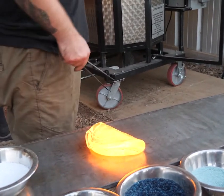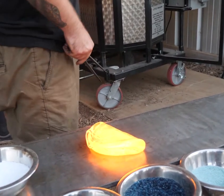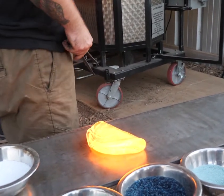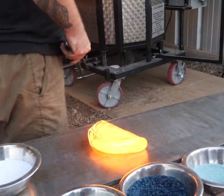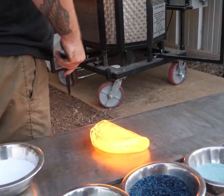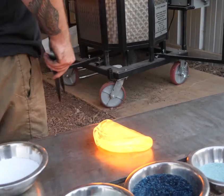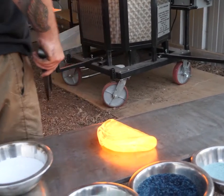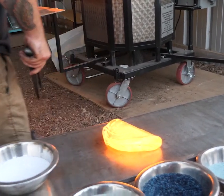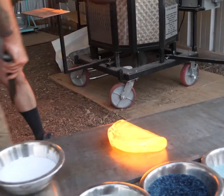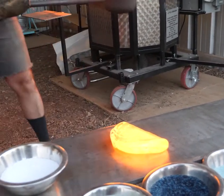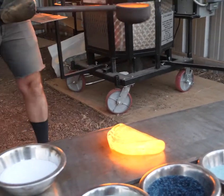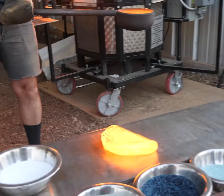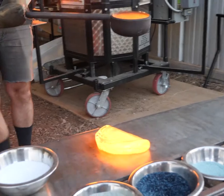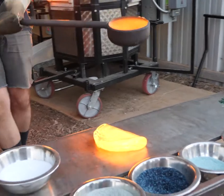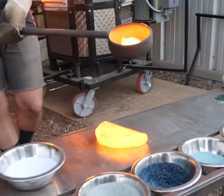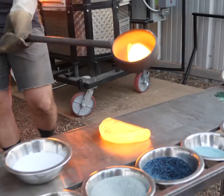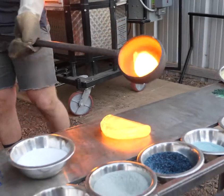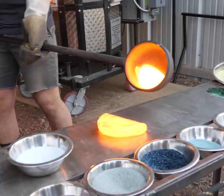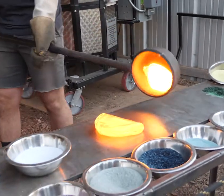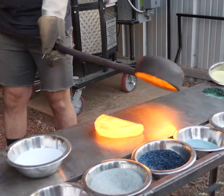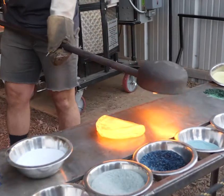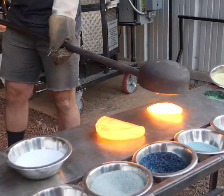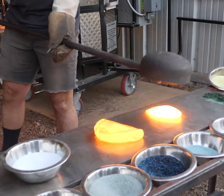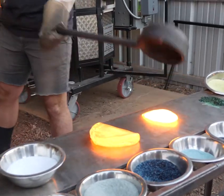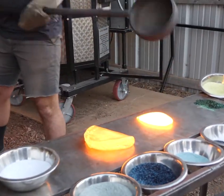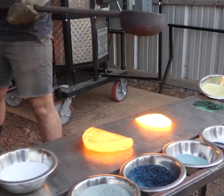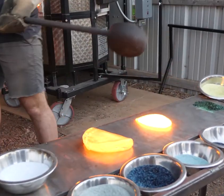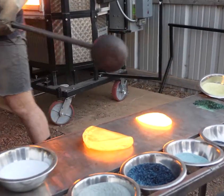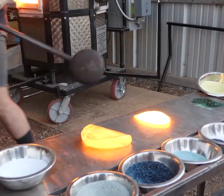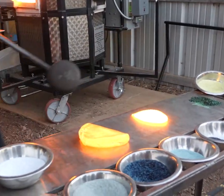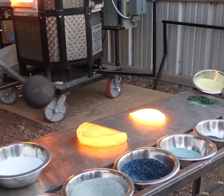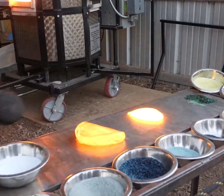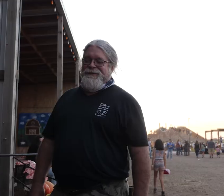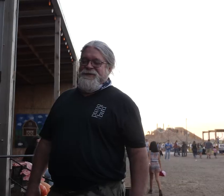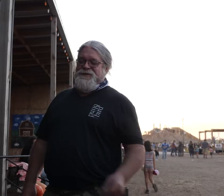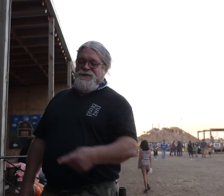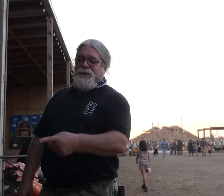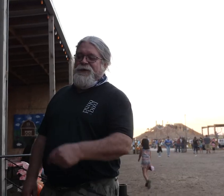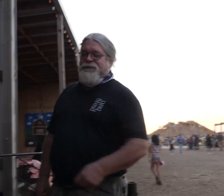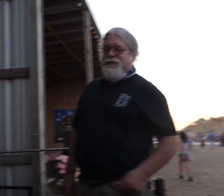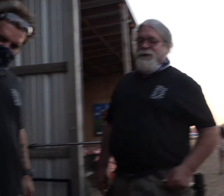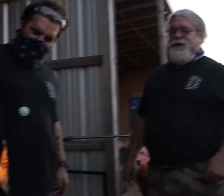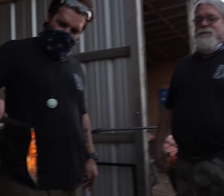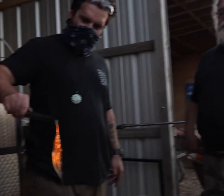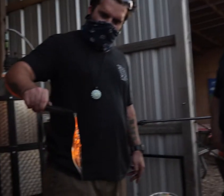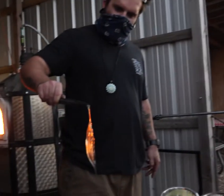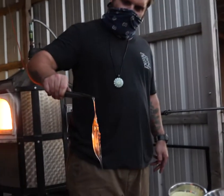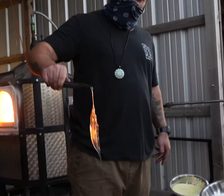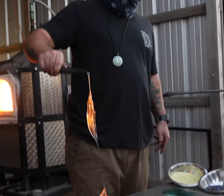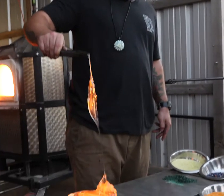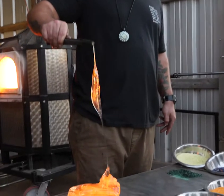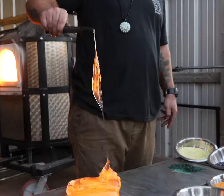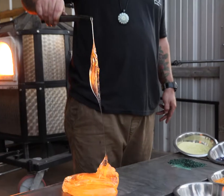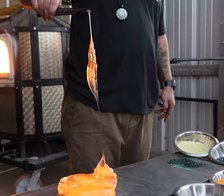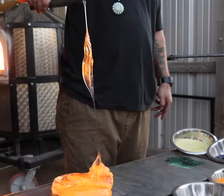Look at it freezing.